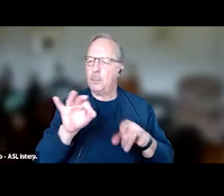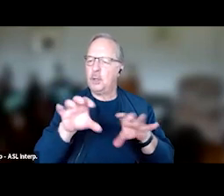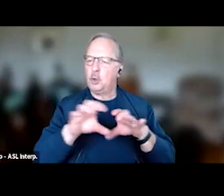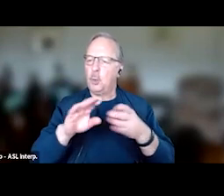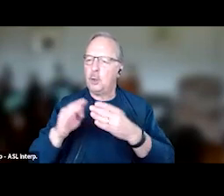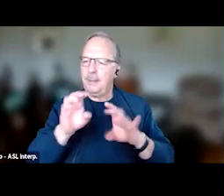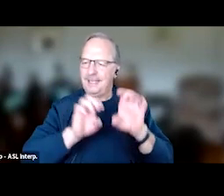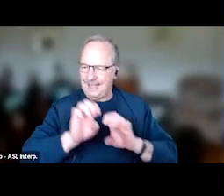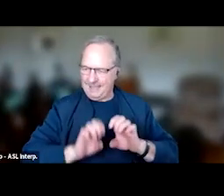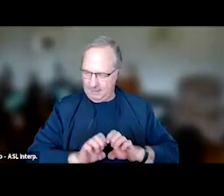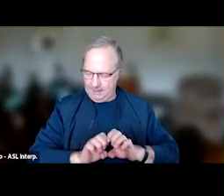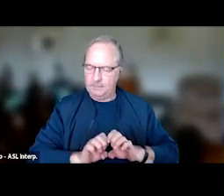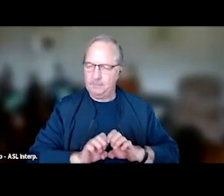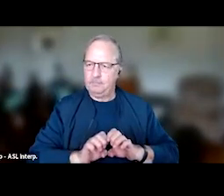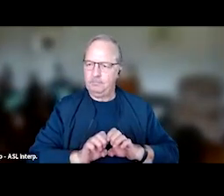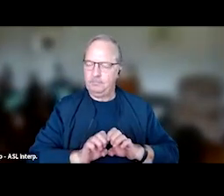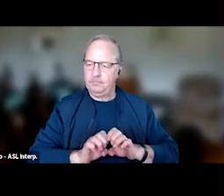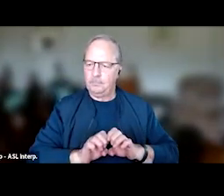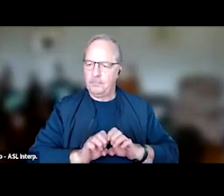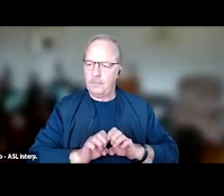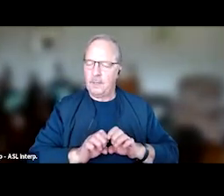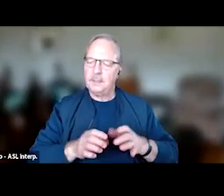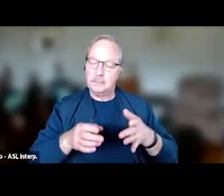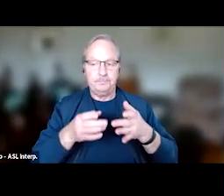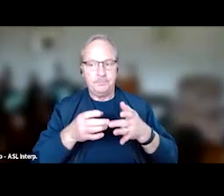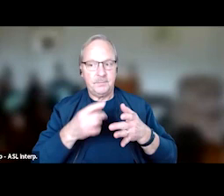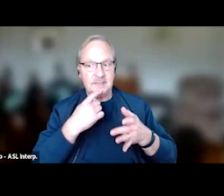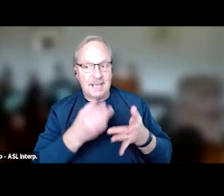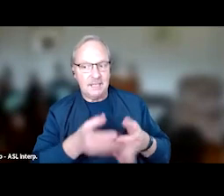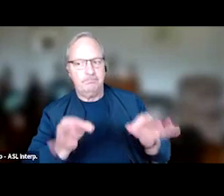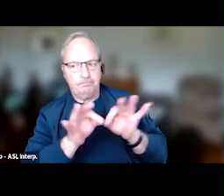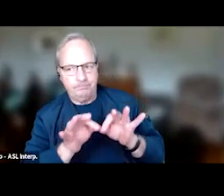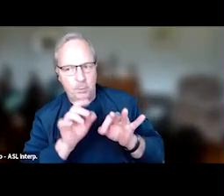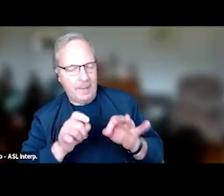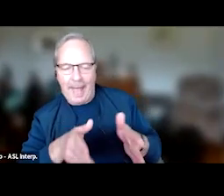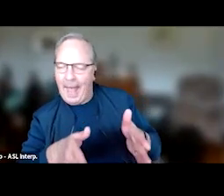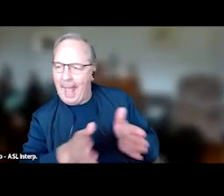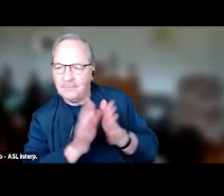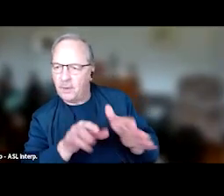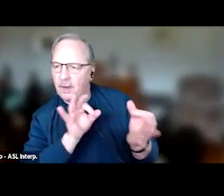But just to lift up really quickly that it's critical. You can't ask for people's feedback in a continuous way